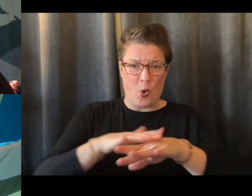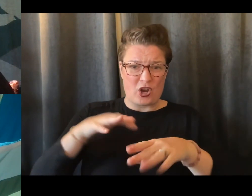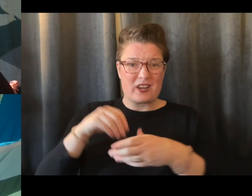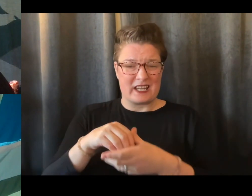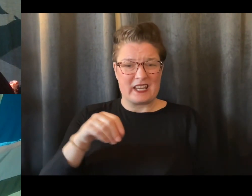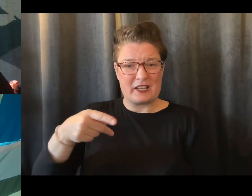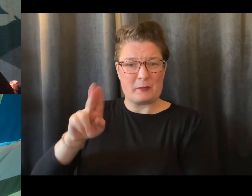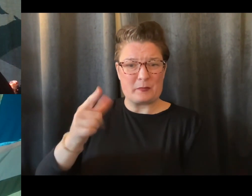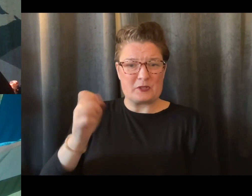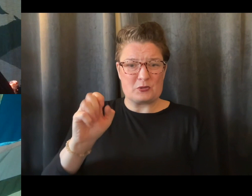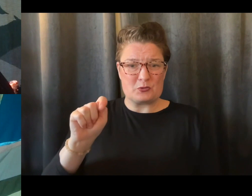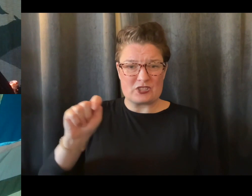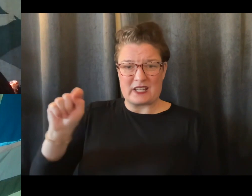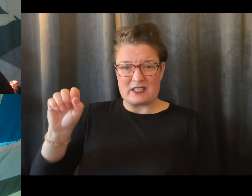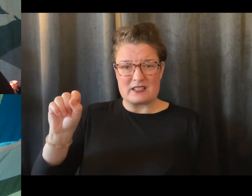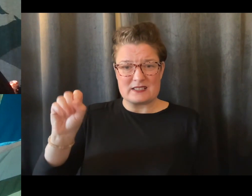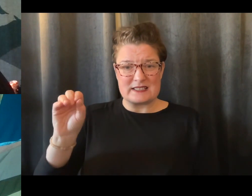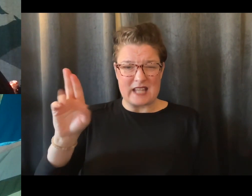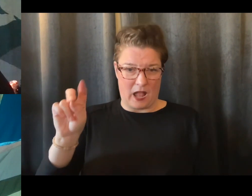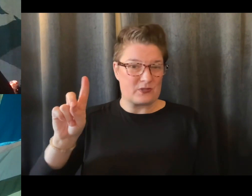You know, also we know about the orcas that are, basically